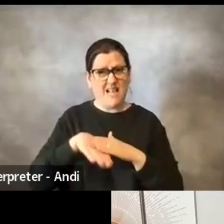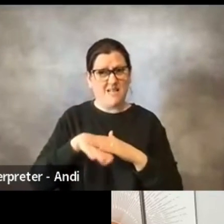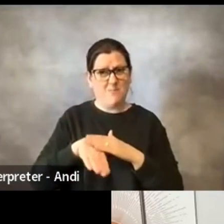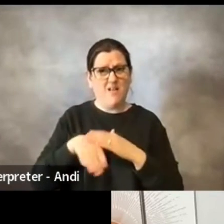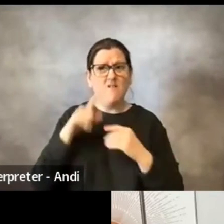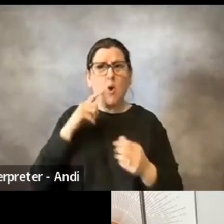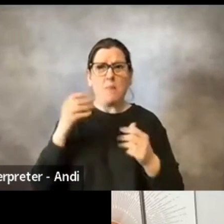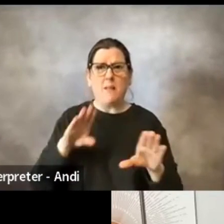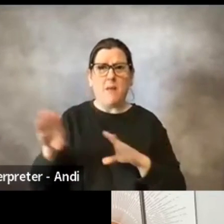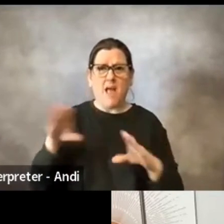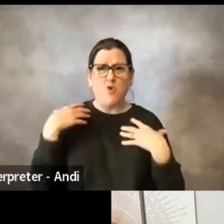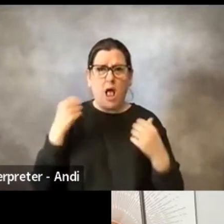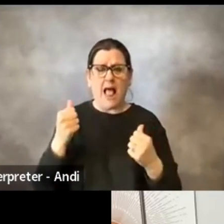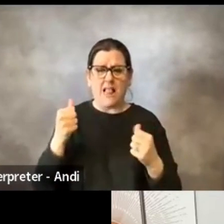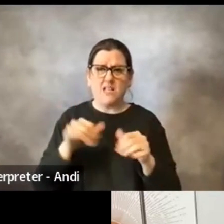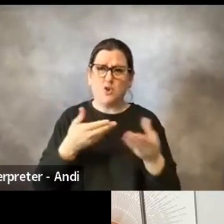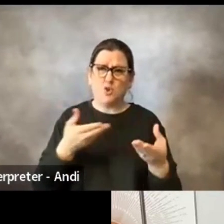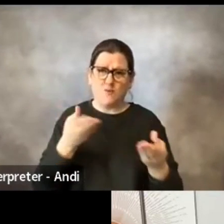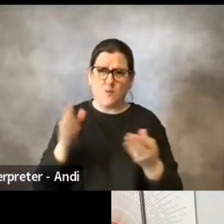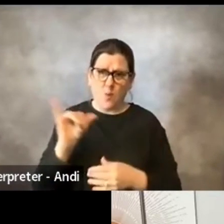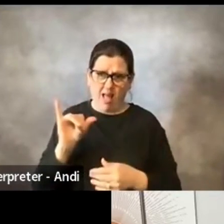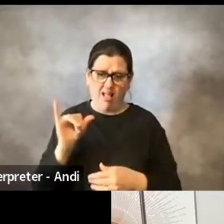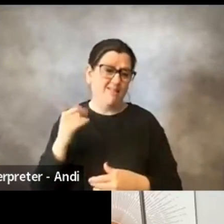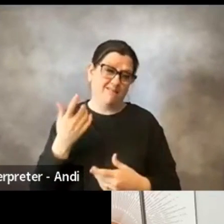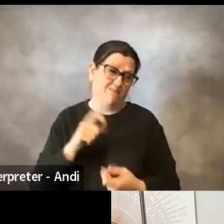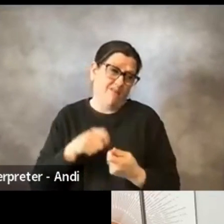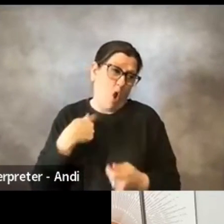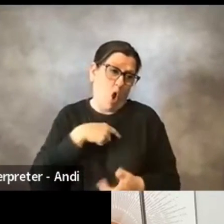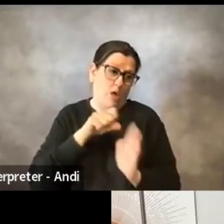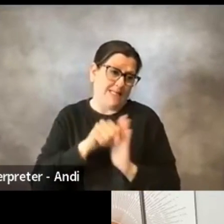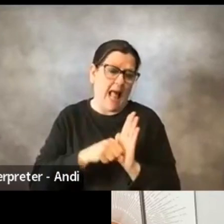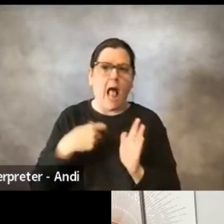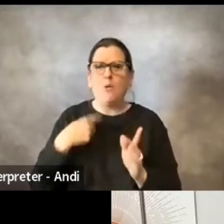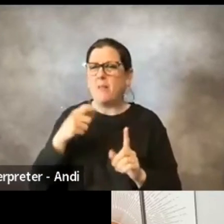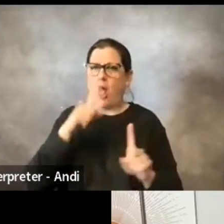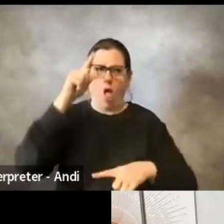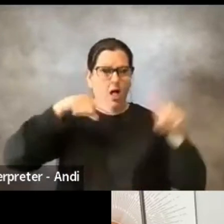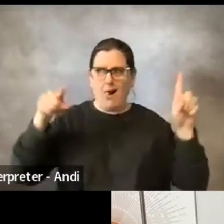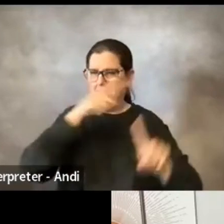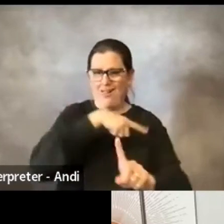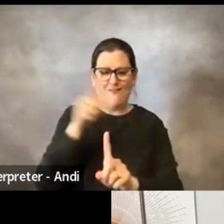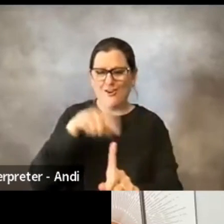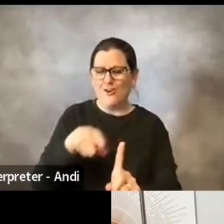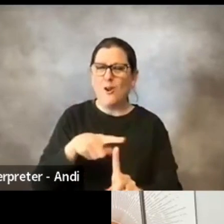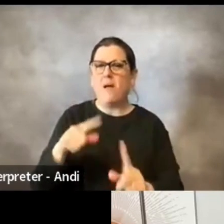services, at least in our state. So that was kind of all over the place. But those are kind of my three main points. And this is